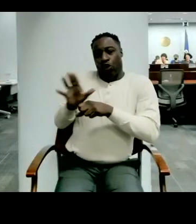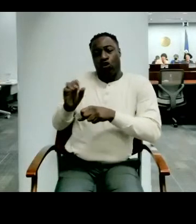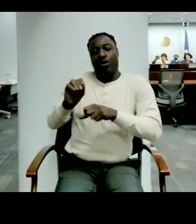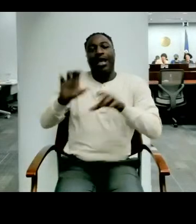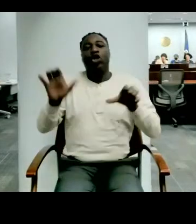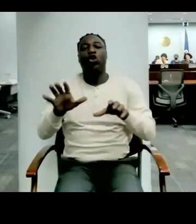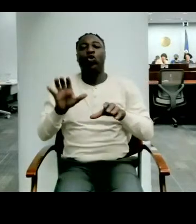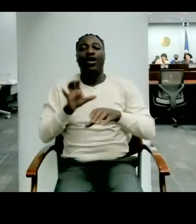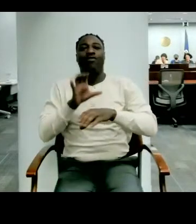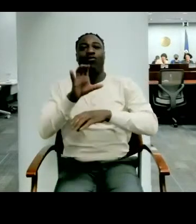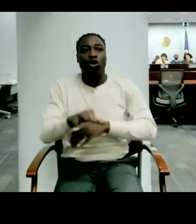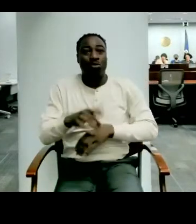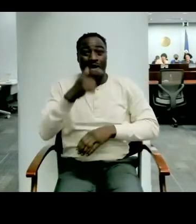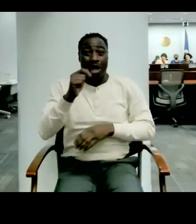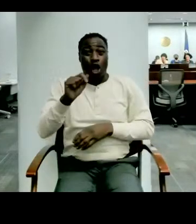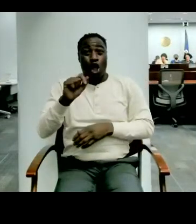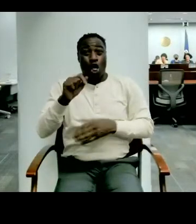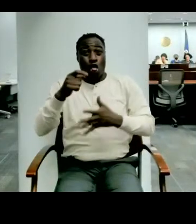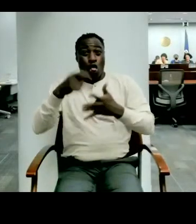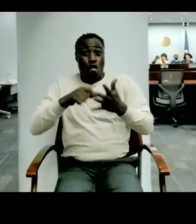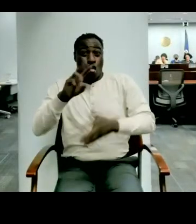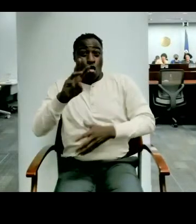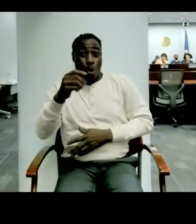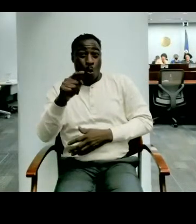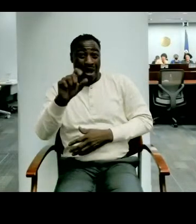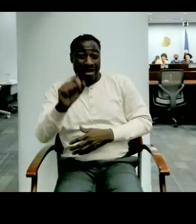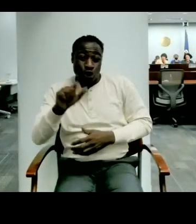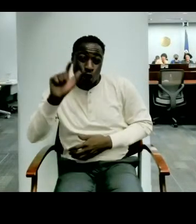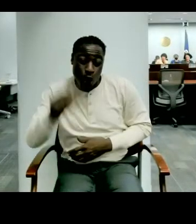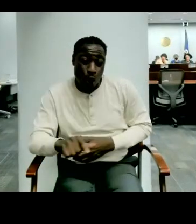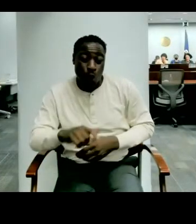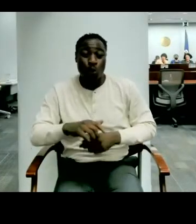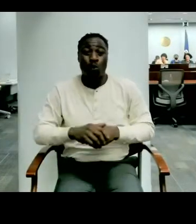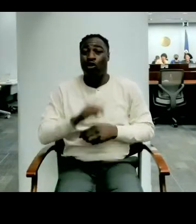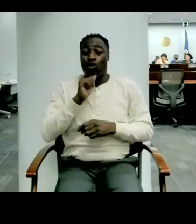because the wages are low. Or they are not getting paid minimum wage or overtime.